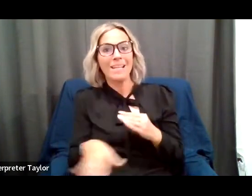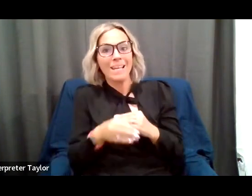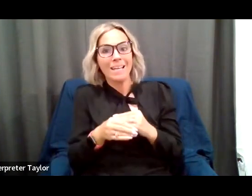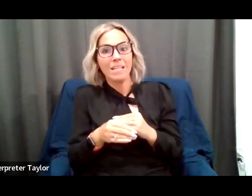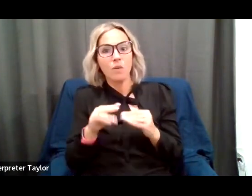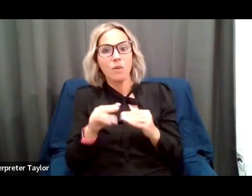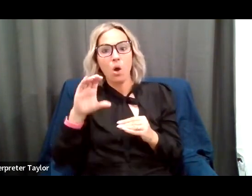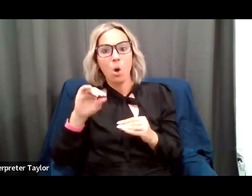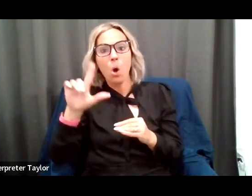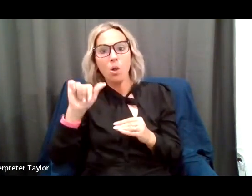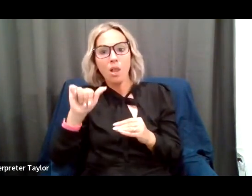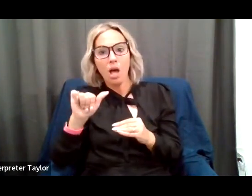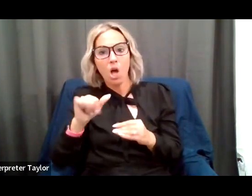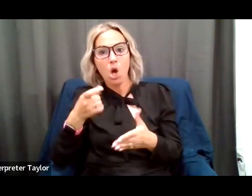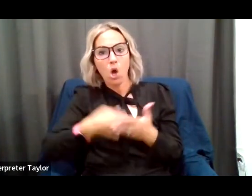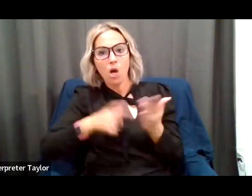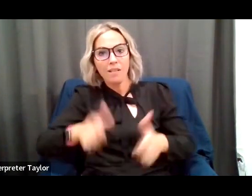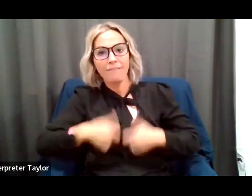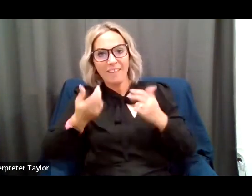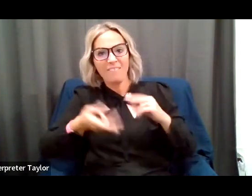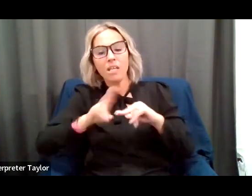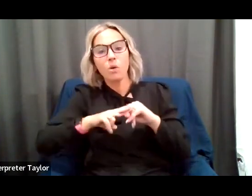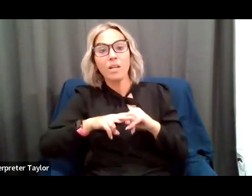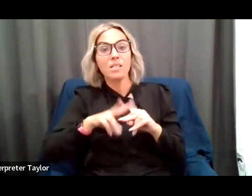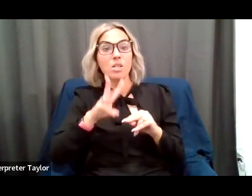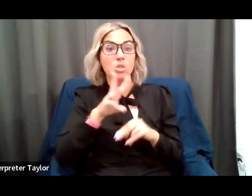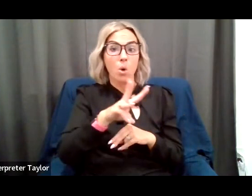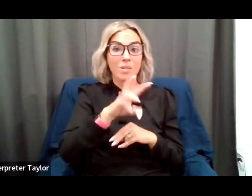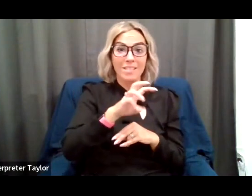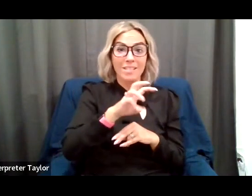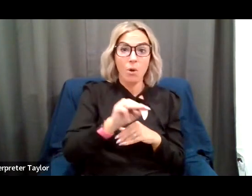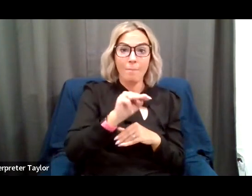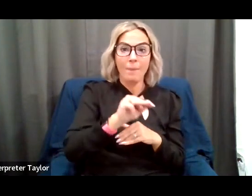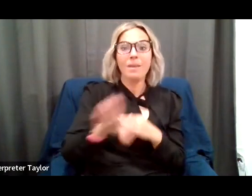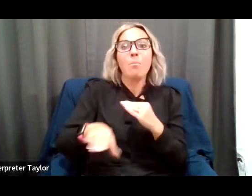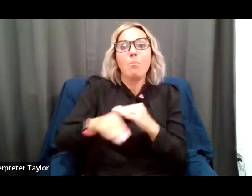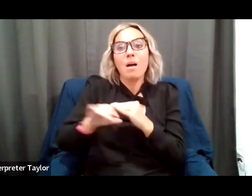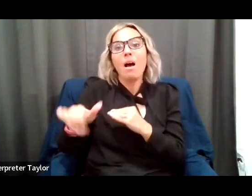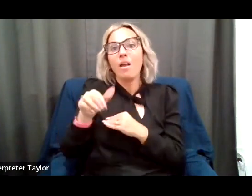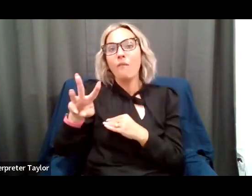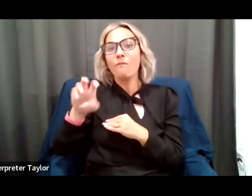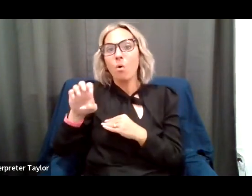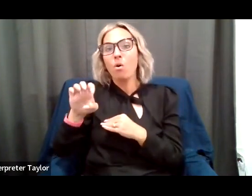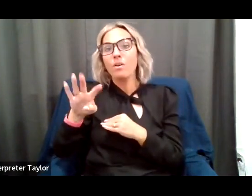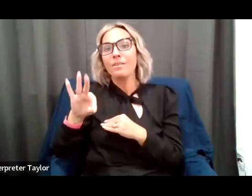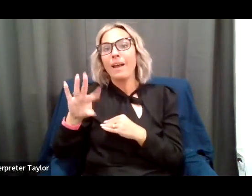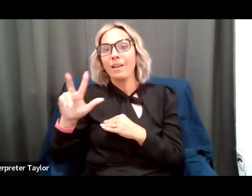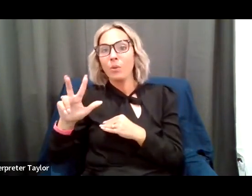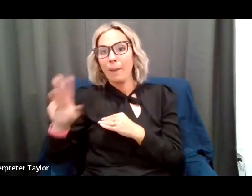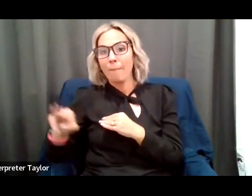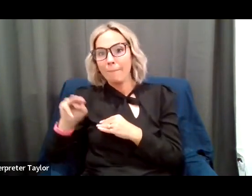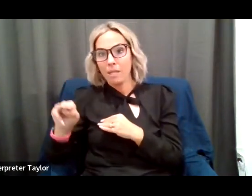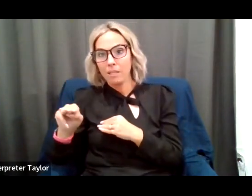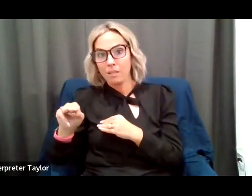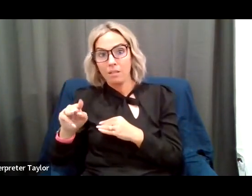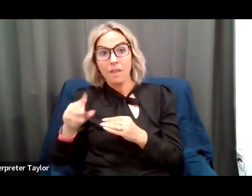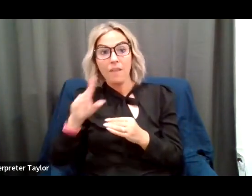So it's 600 million plus 493 million. There's funding for more students.